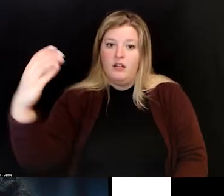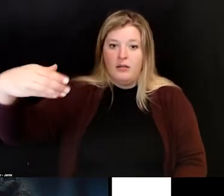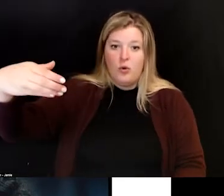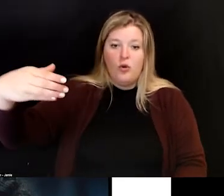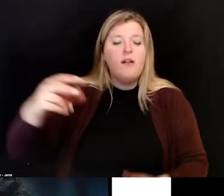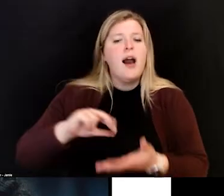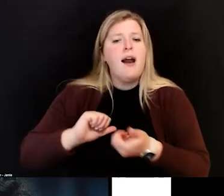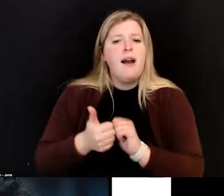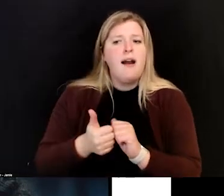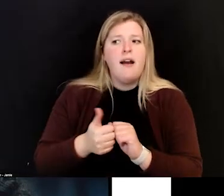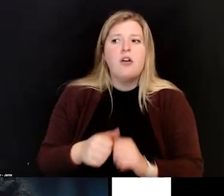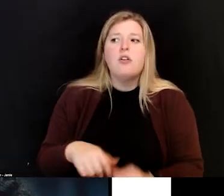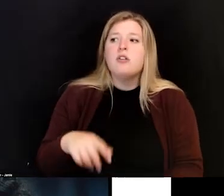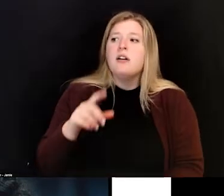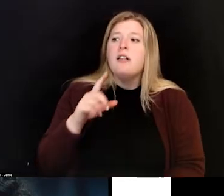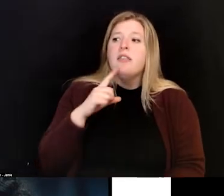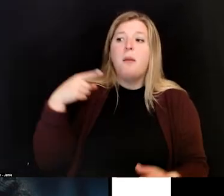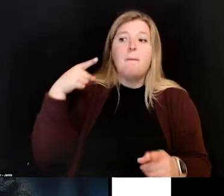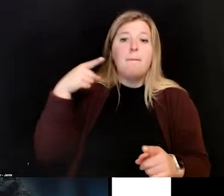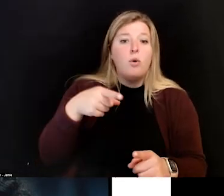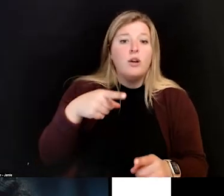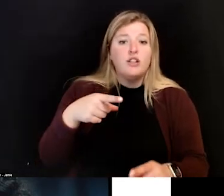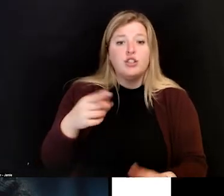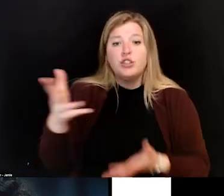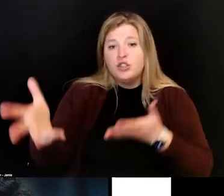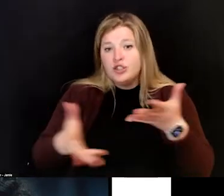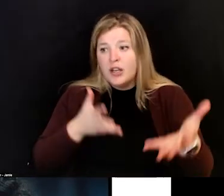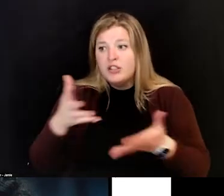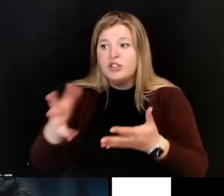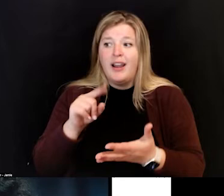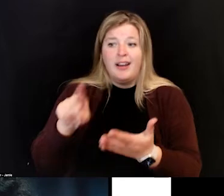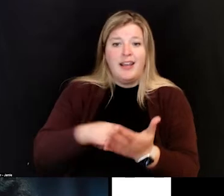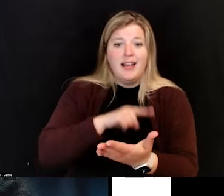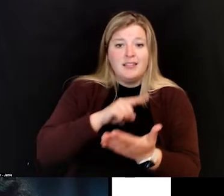Pointer Gesture and Cancellation are really around supporting that touch interaction